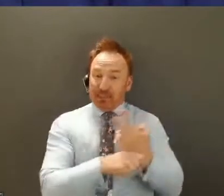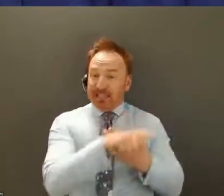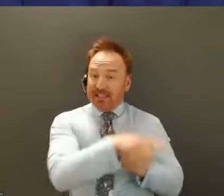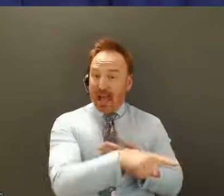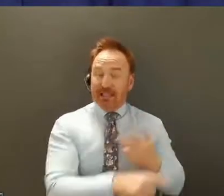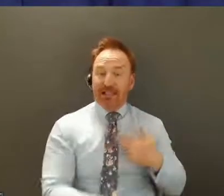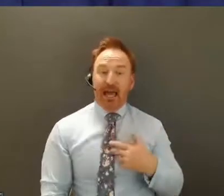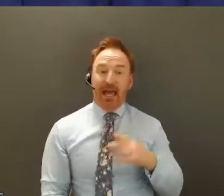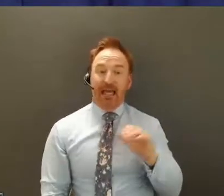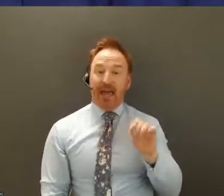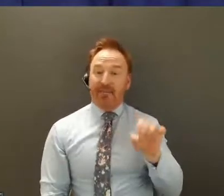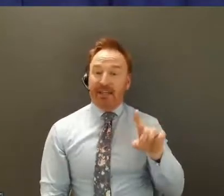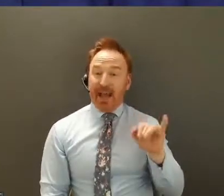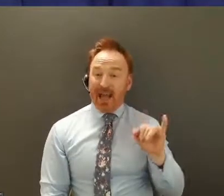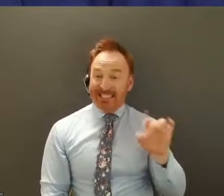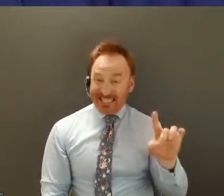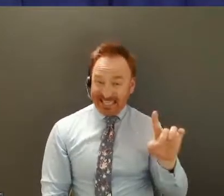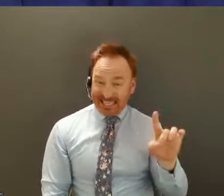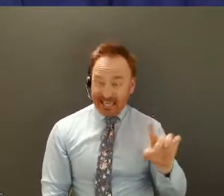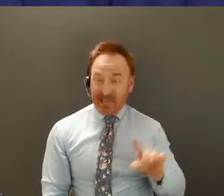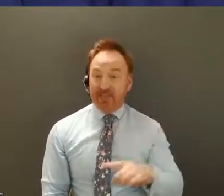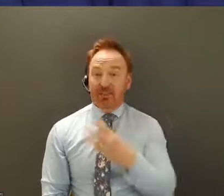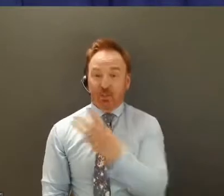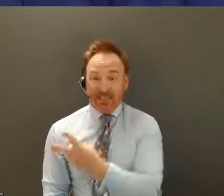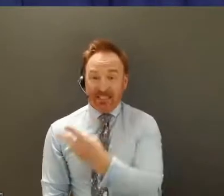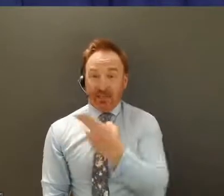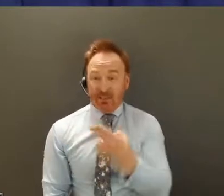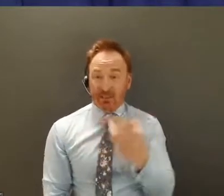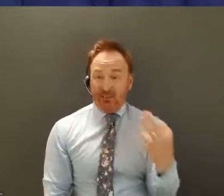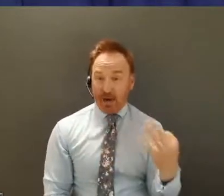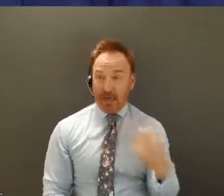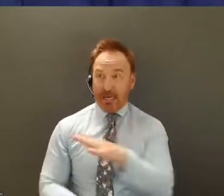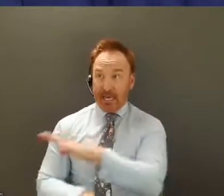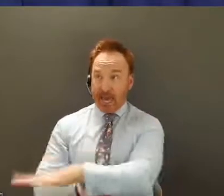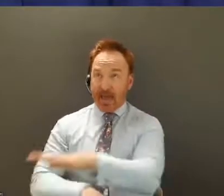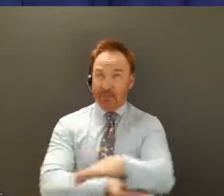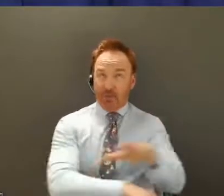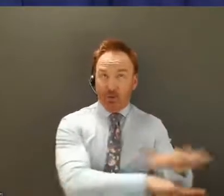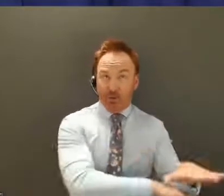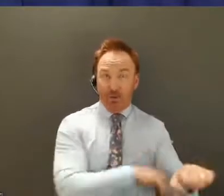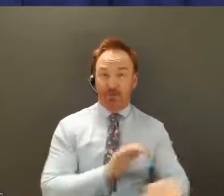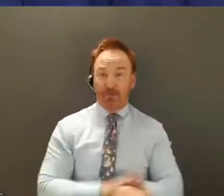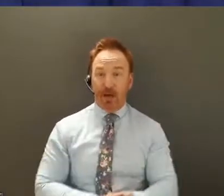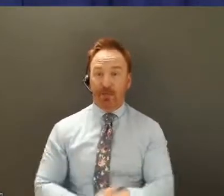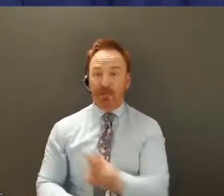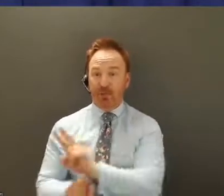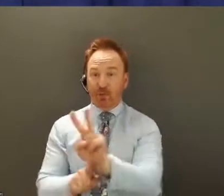so we will need to continue to use as the days go on and I want to thank all the Yukoners who